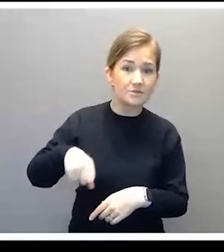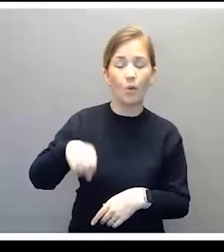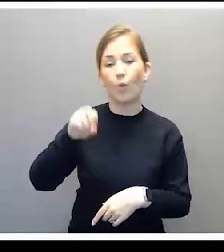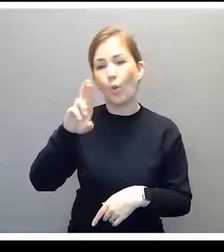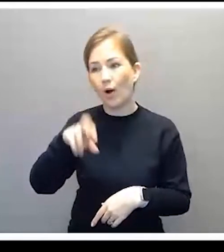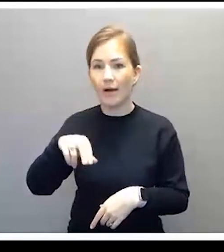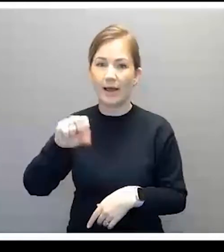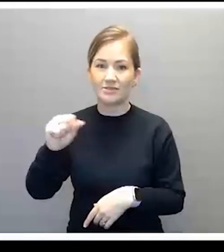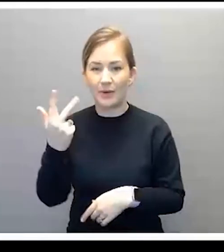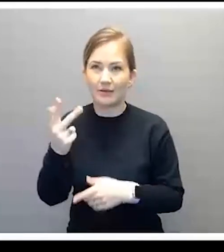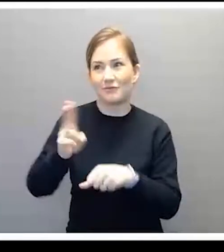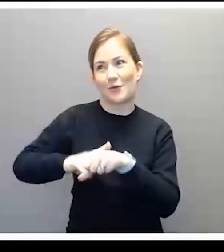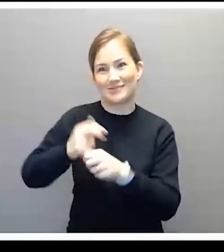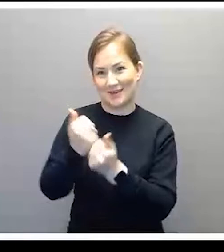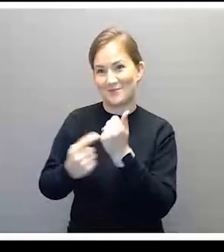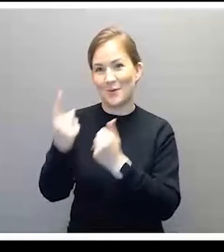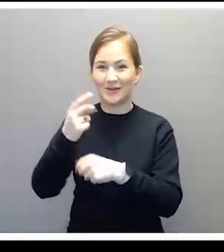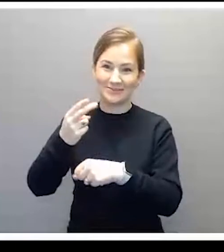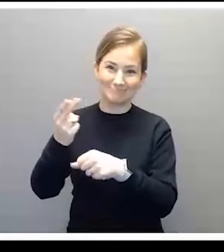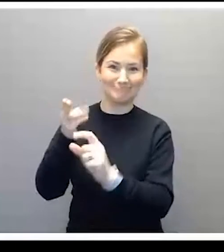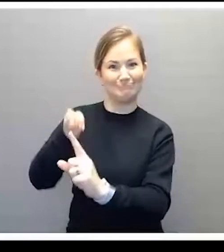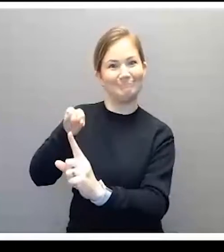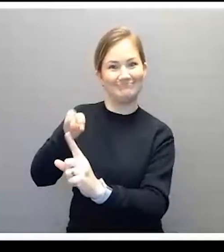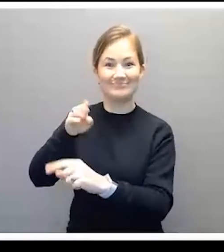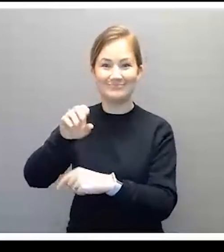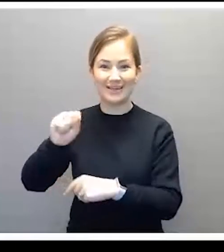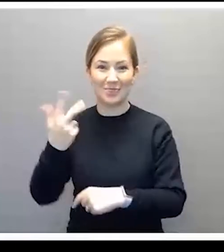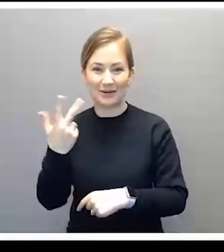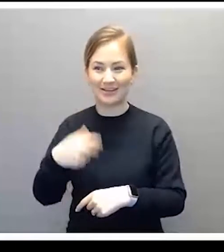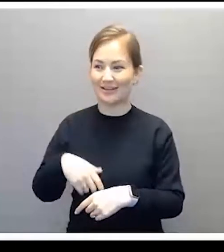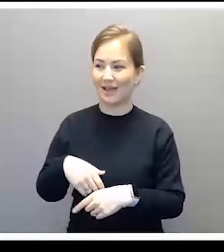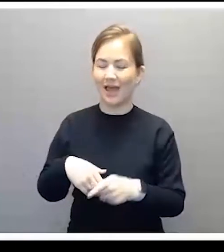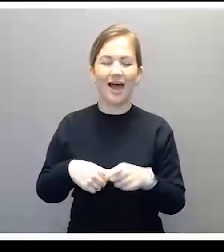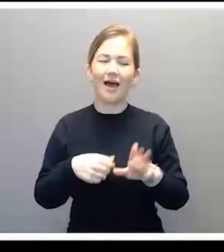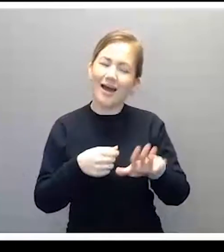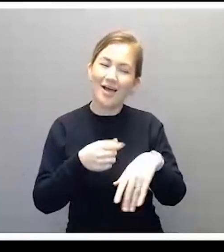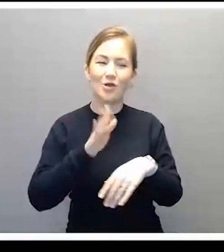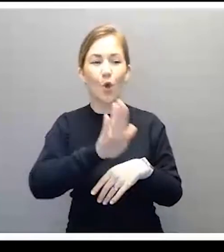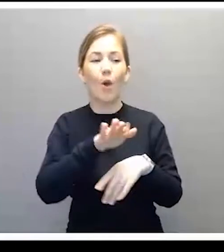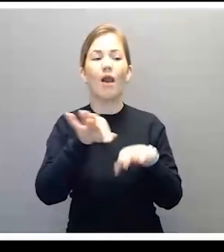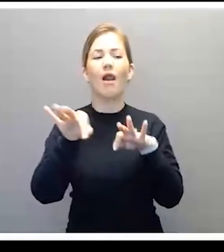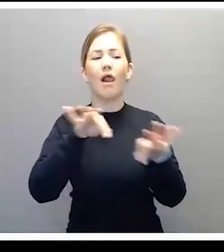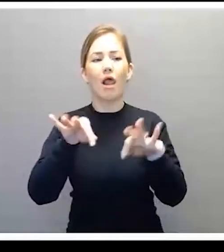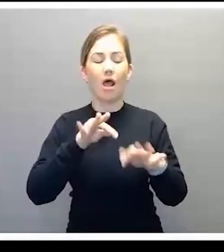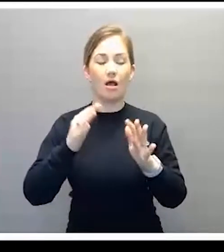or prefer S3, of course everyone uses.(chuckles) I mean, you went super fancy there,